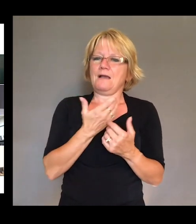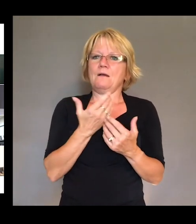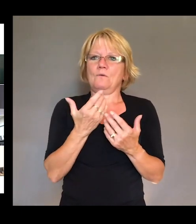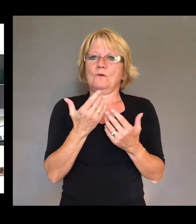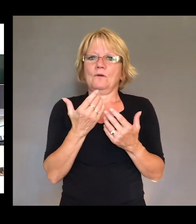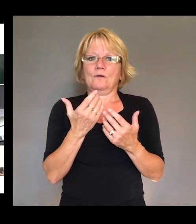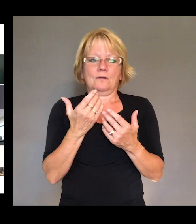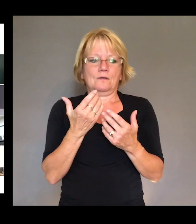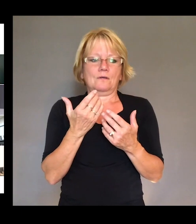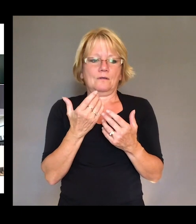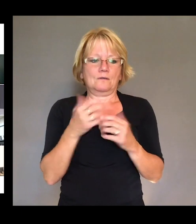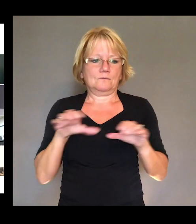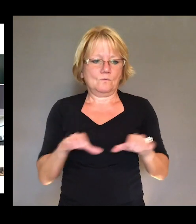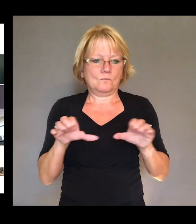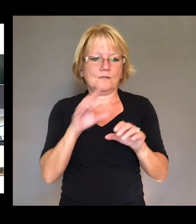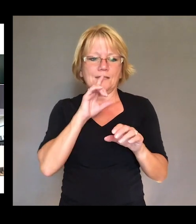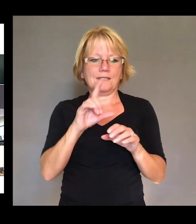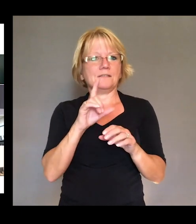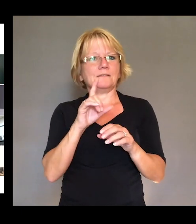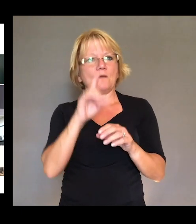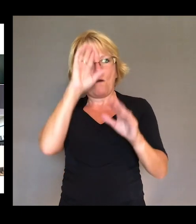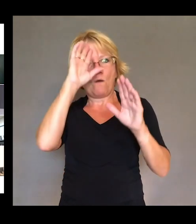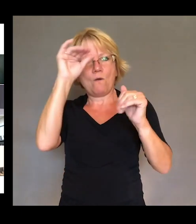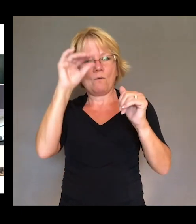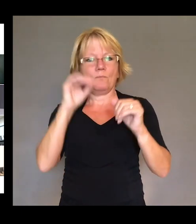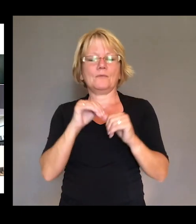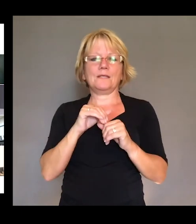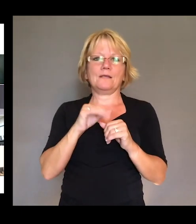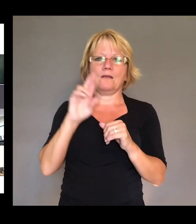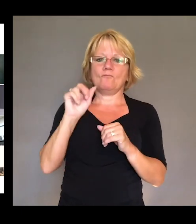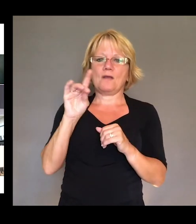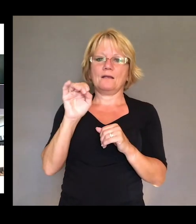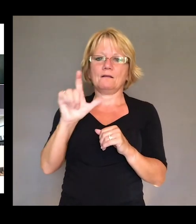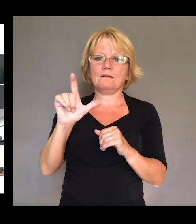is ultimately a practice grounded in hope. And so I tried to talk about this idea of radical hope